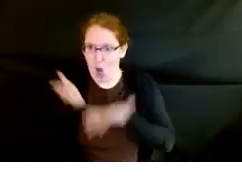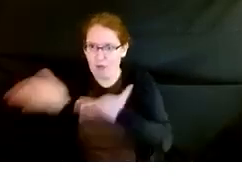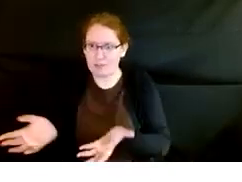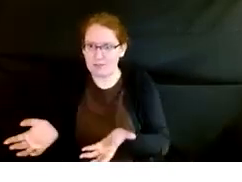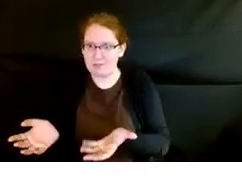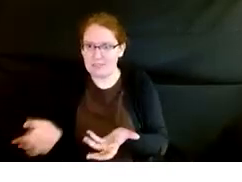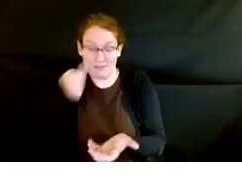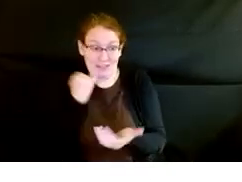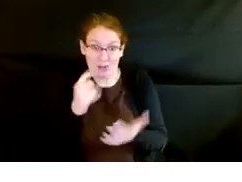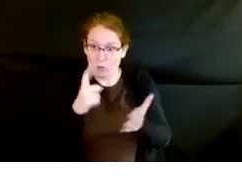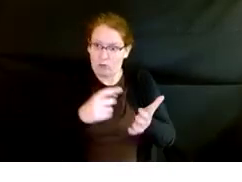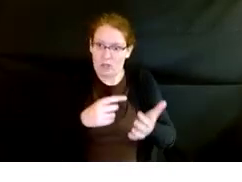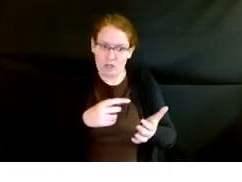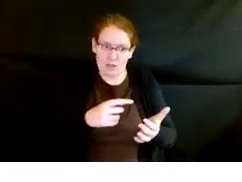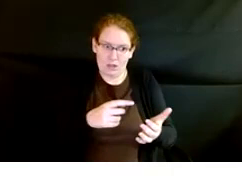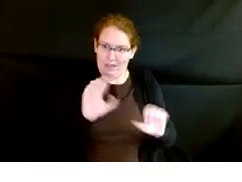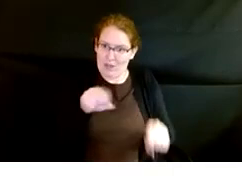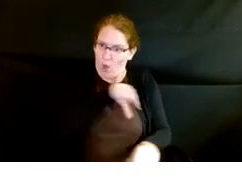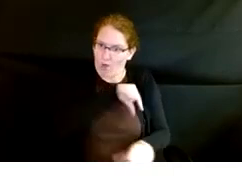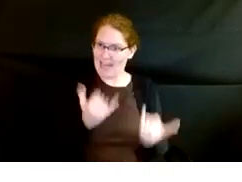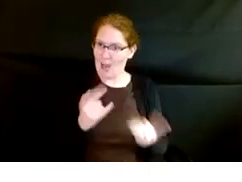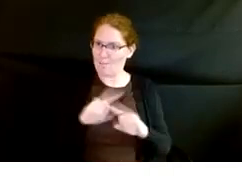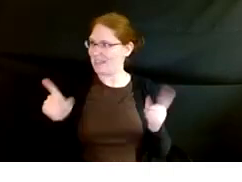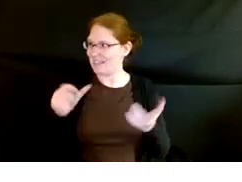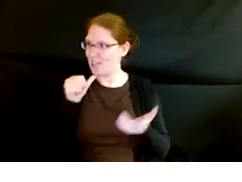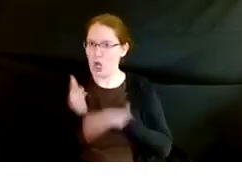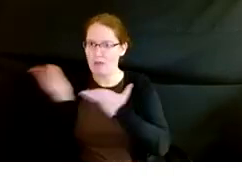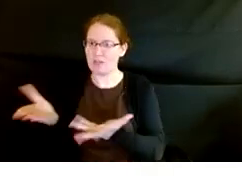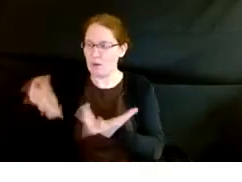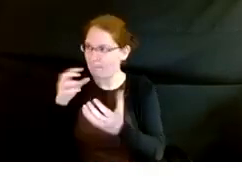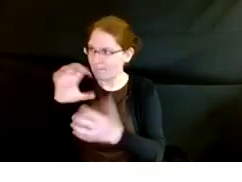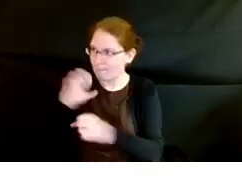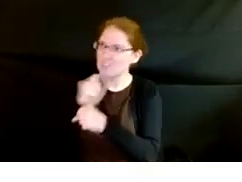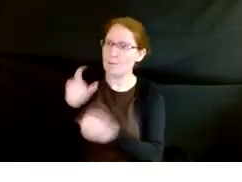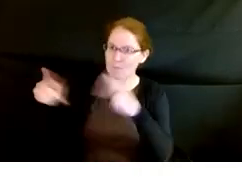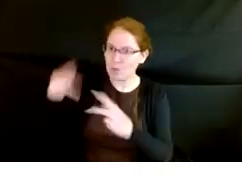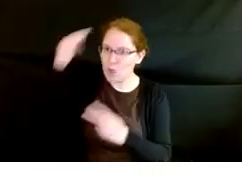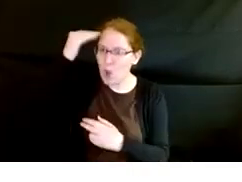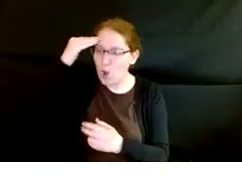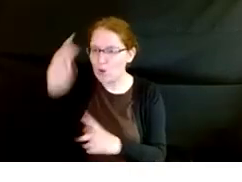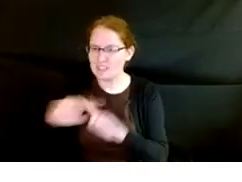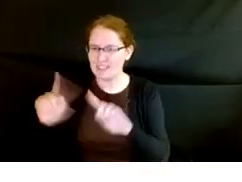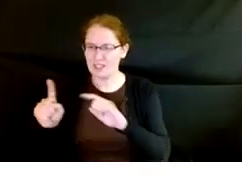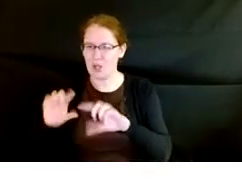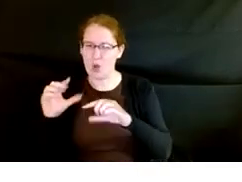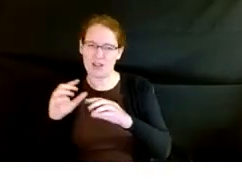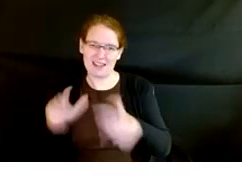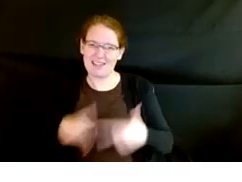a concern and also people in those residential settings that uh like Martie said uh may may need